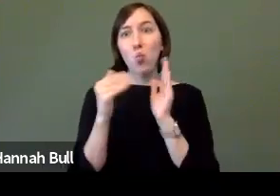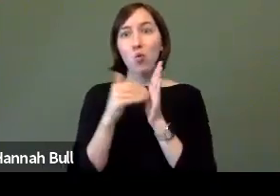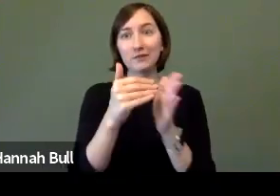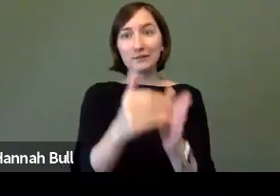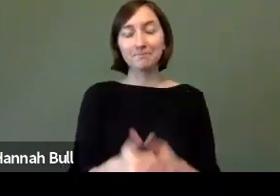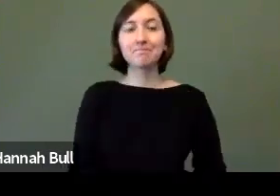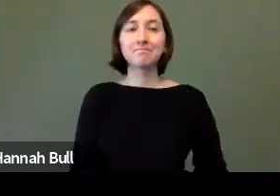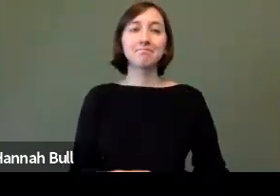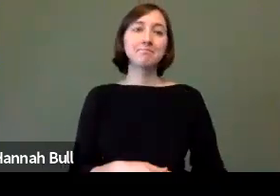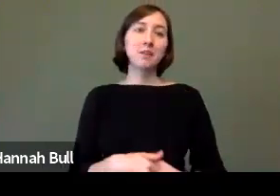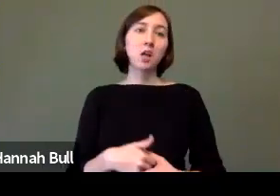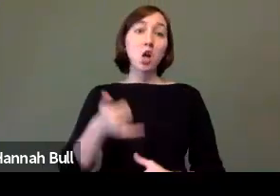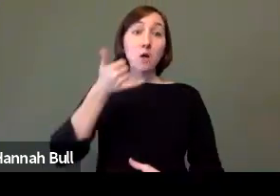Teleconferencing platforms.